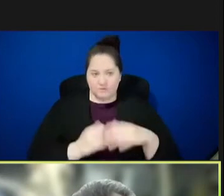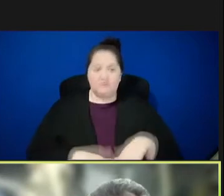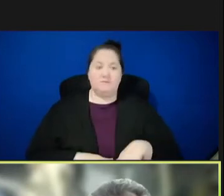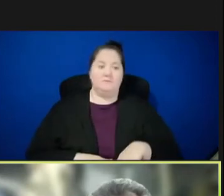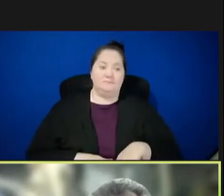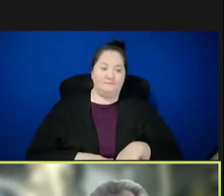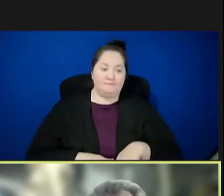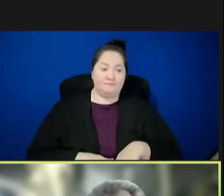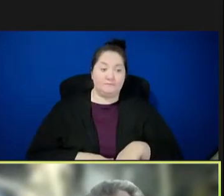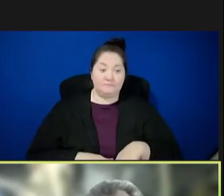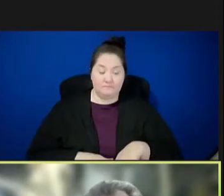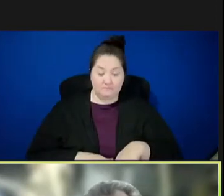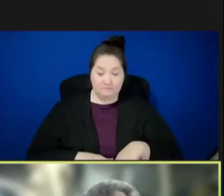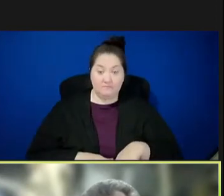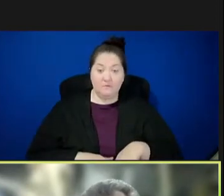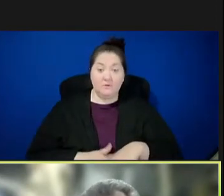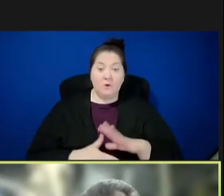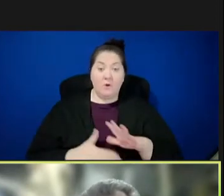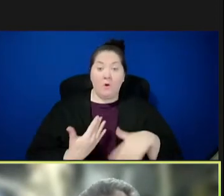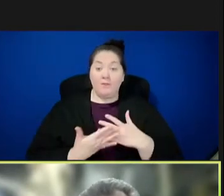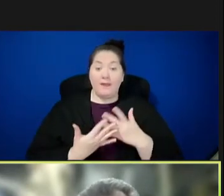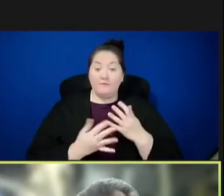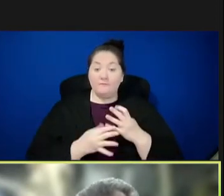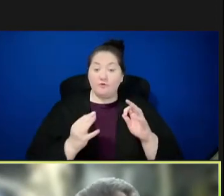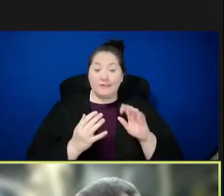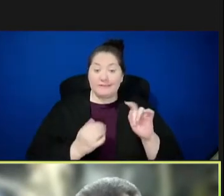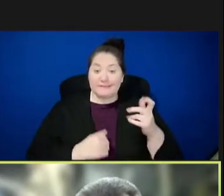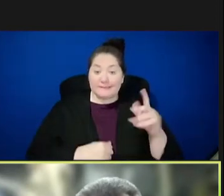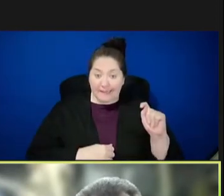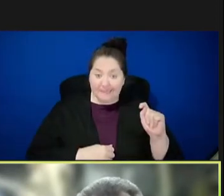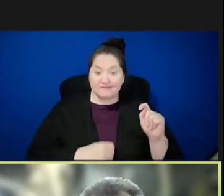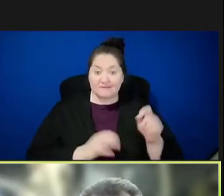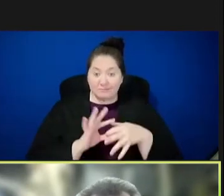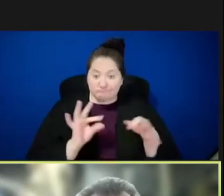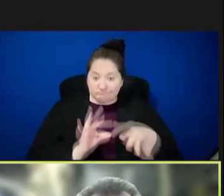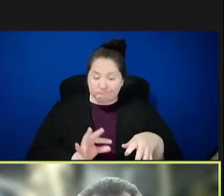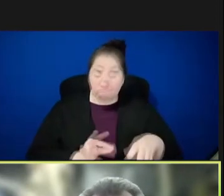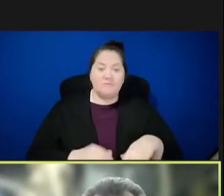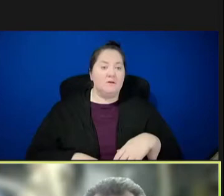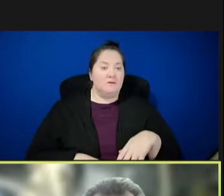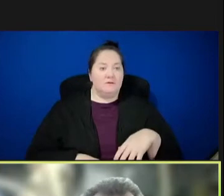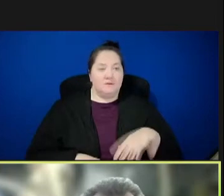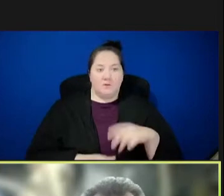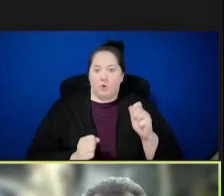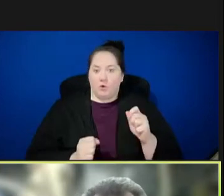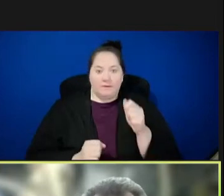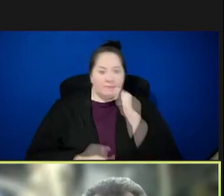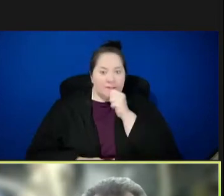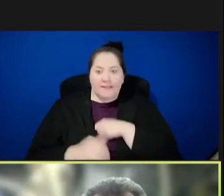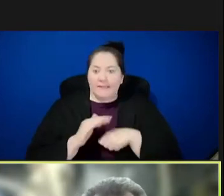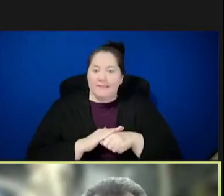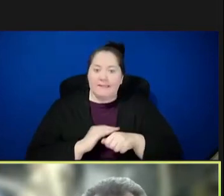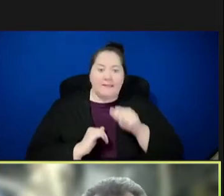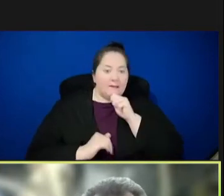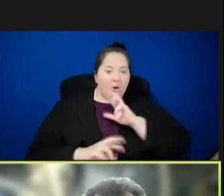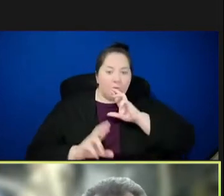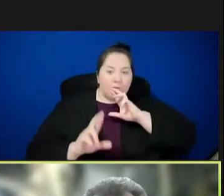And even that free text is critical because they could be hidden unreported at various events,